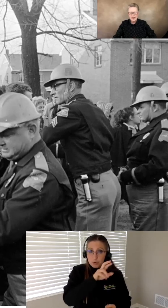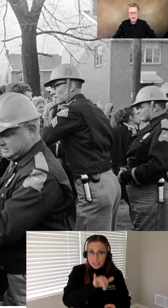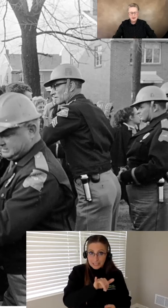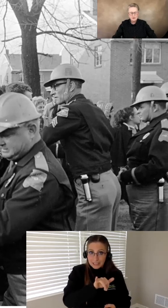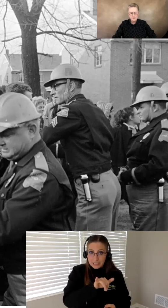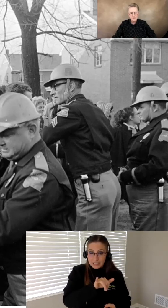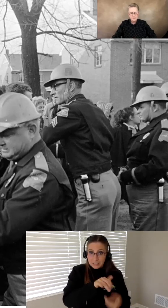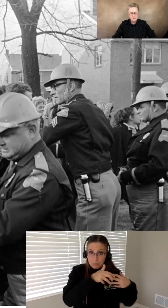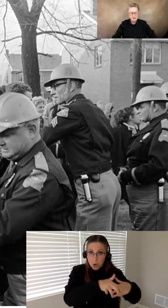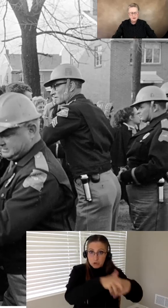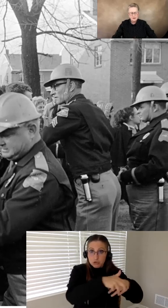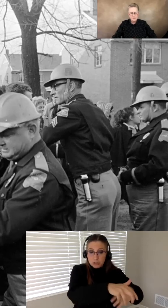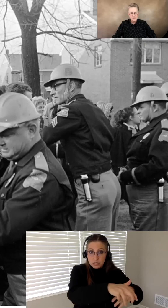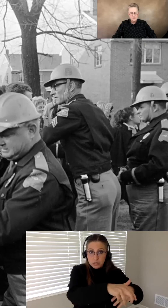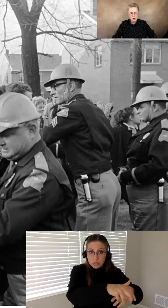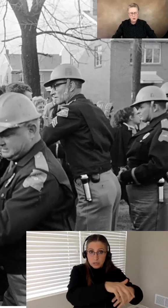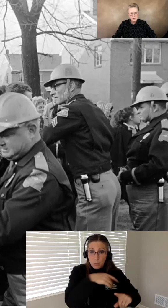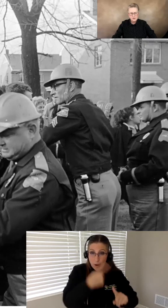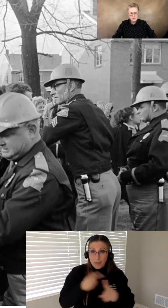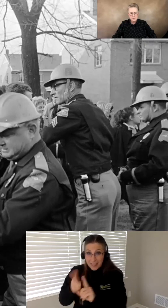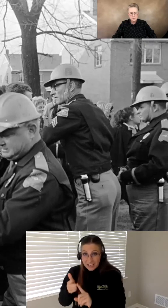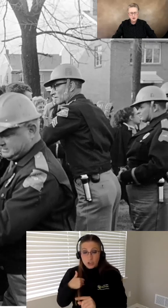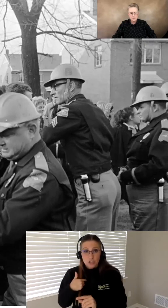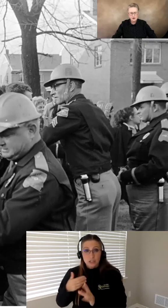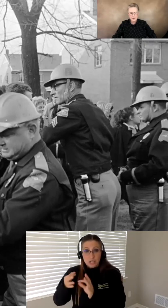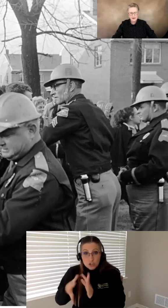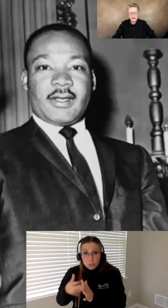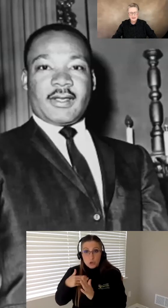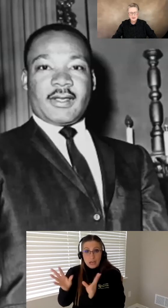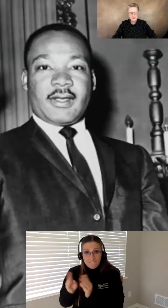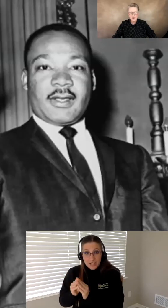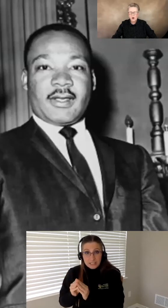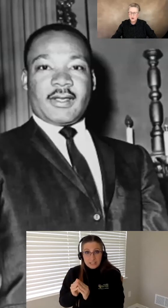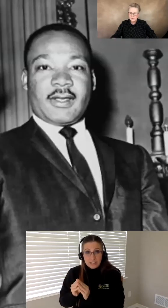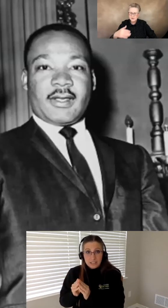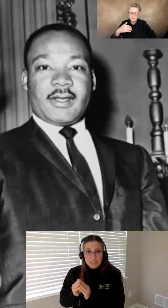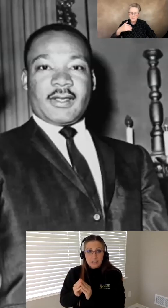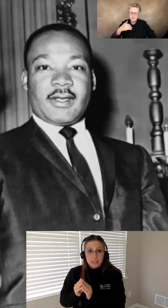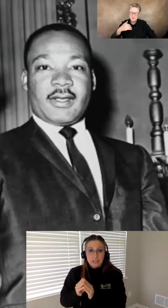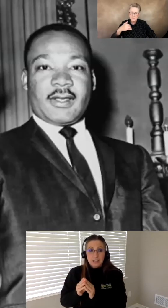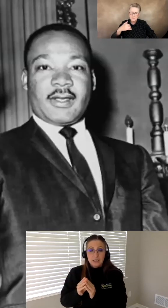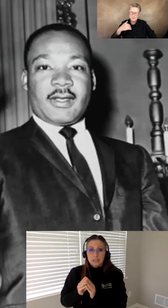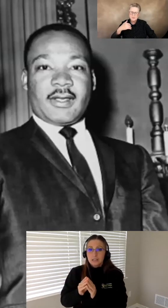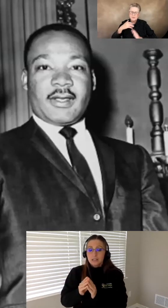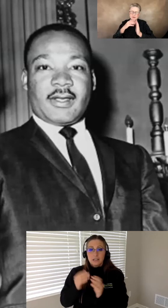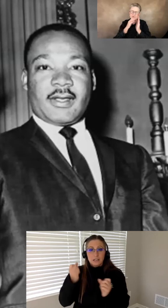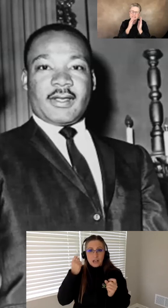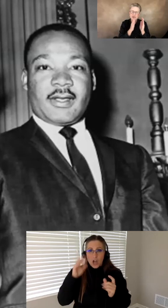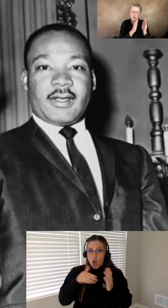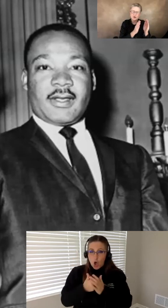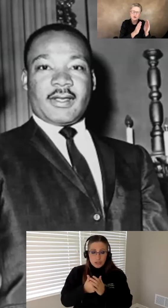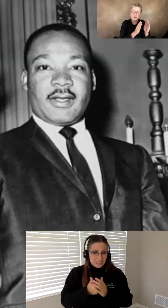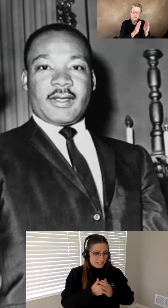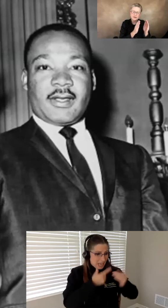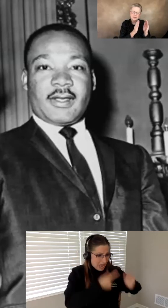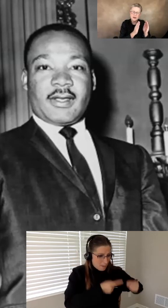and those things were occurring as all of the things that were occurring to set up